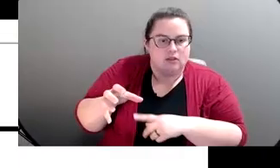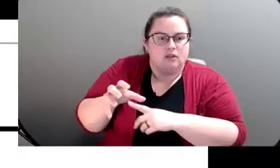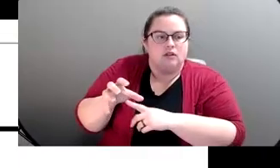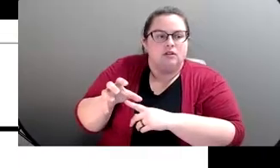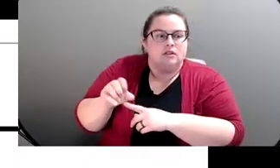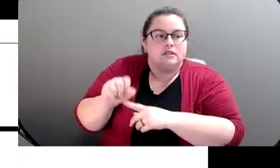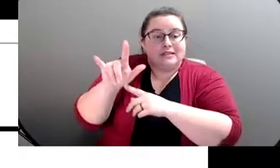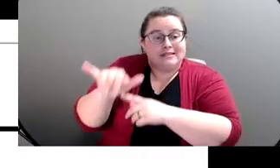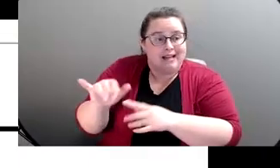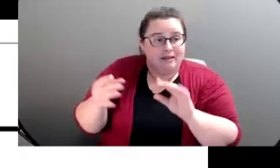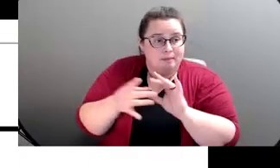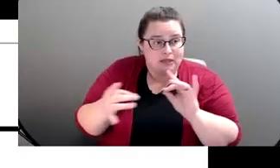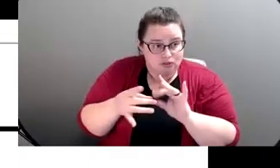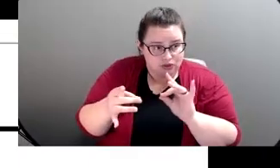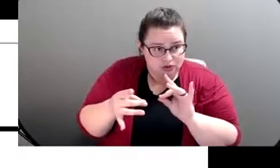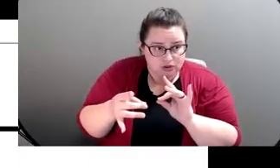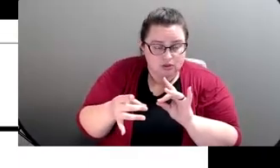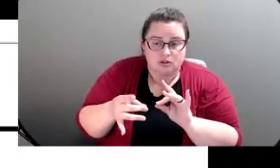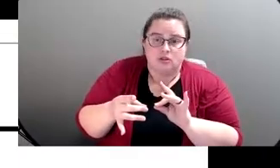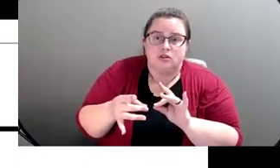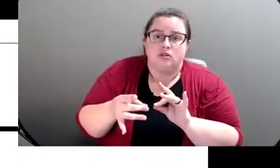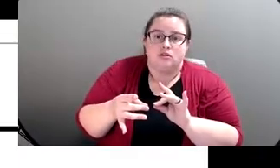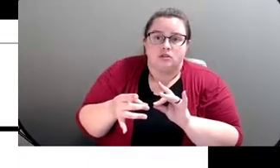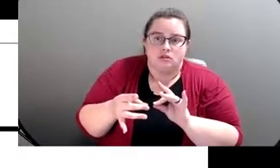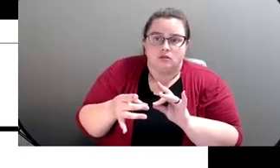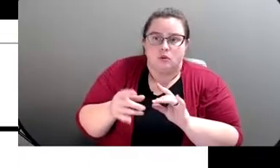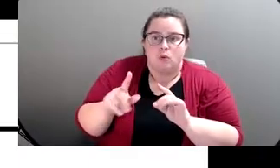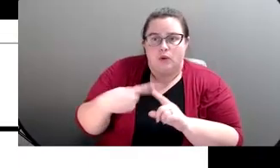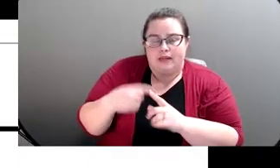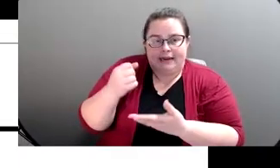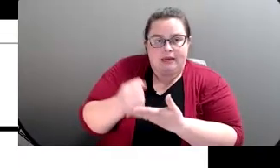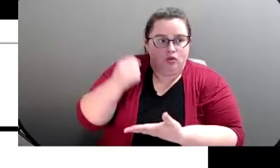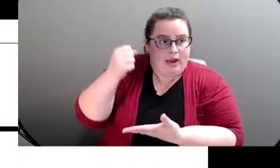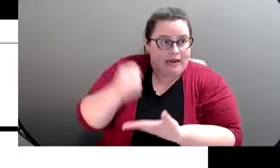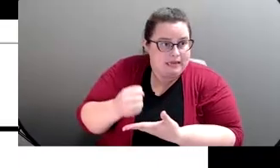And when the accrediting team came and had discussions with us,